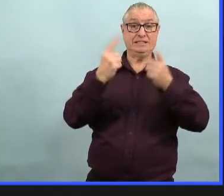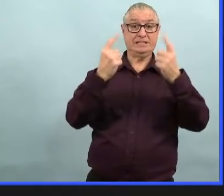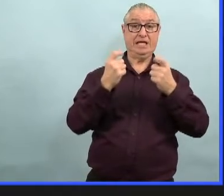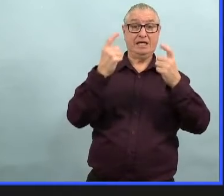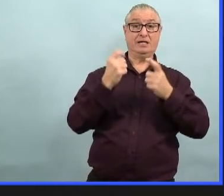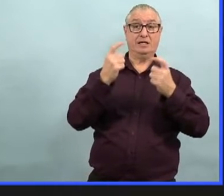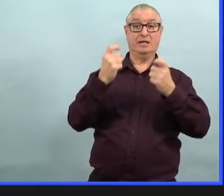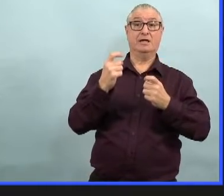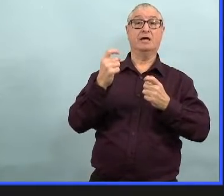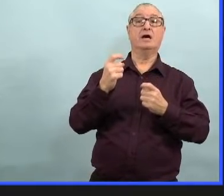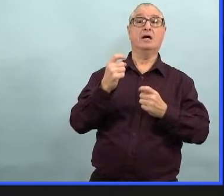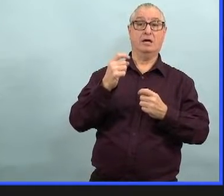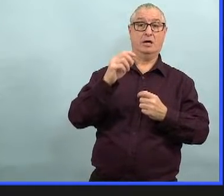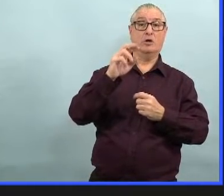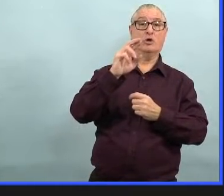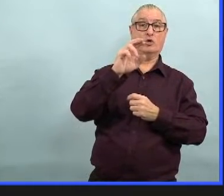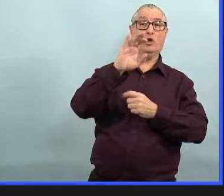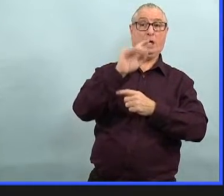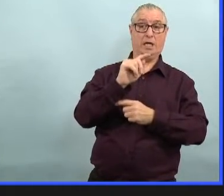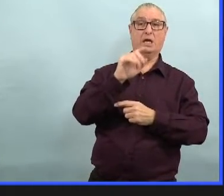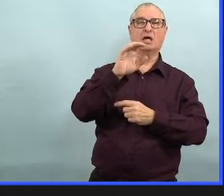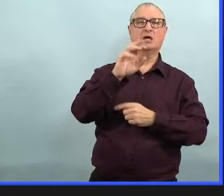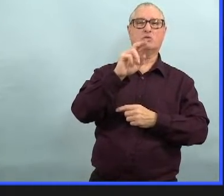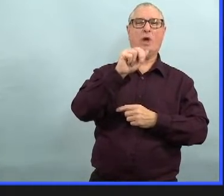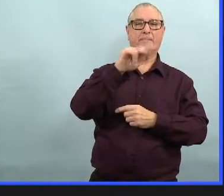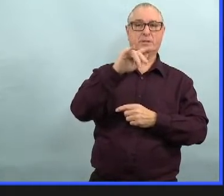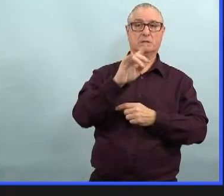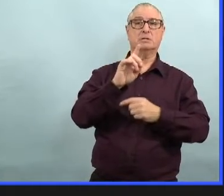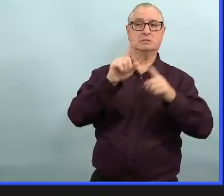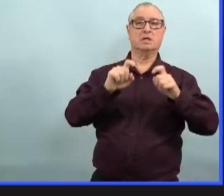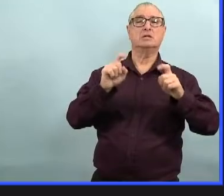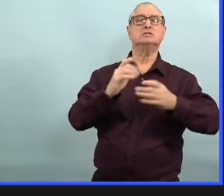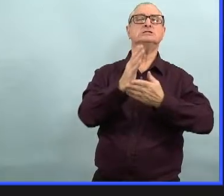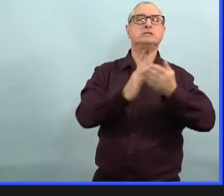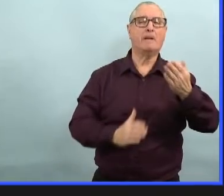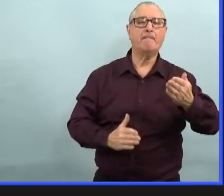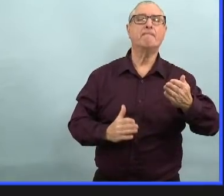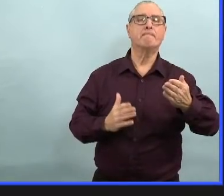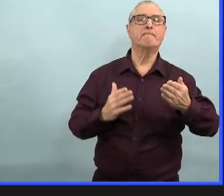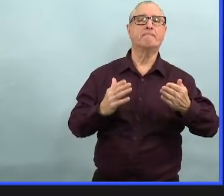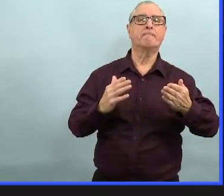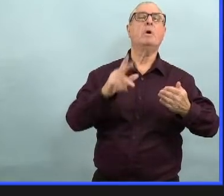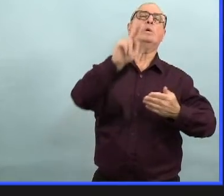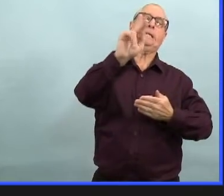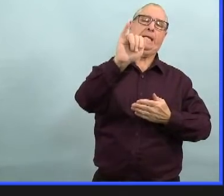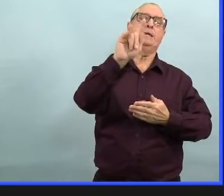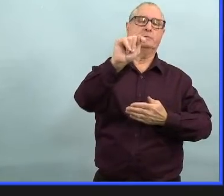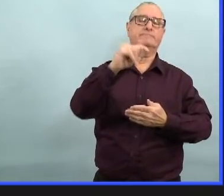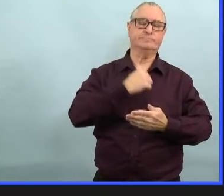here like the students seem to be the one the most concerned but teachers are getting like